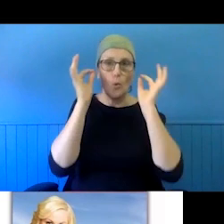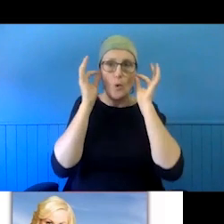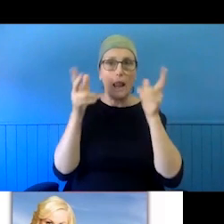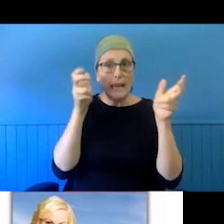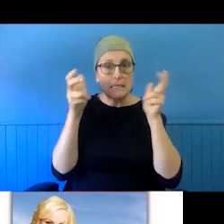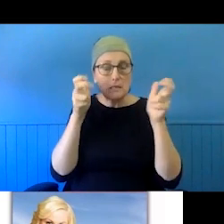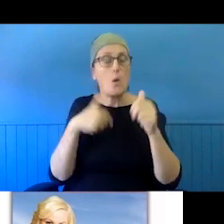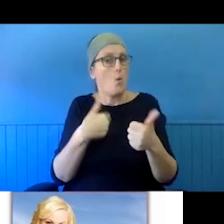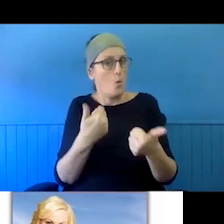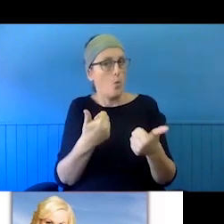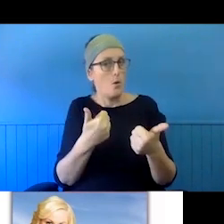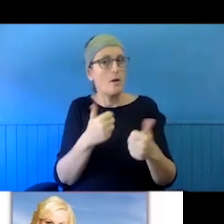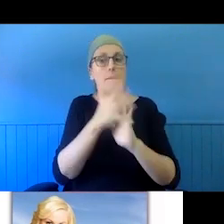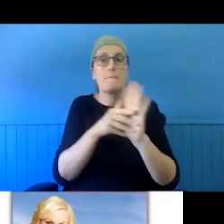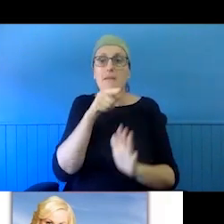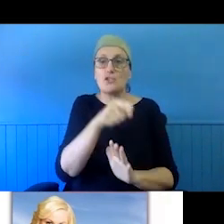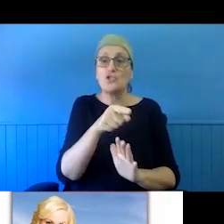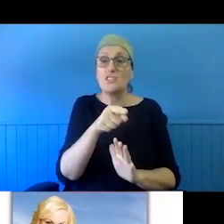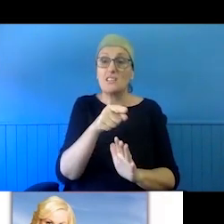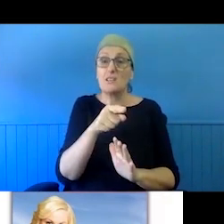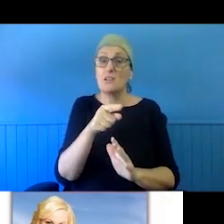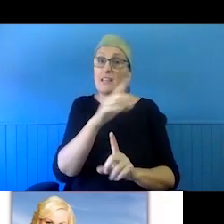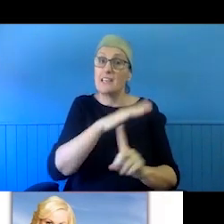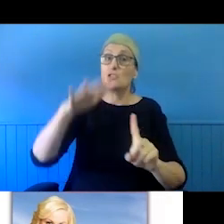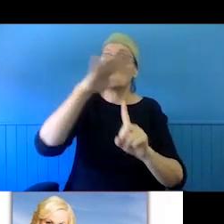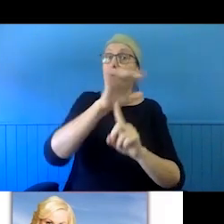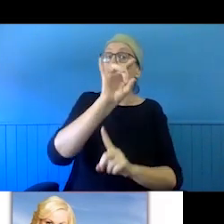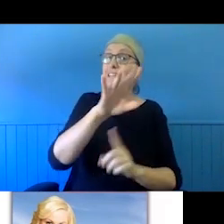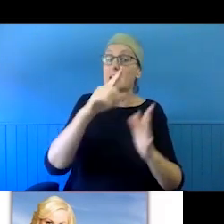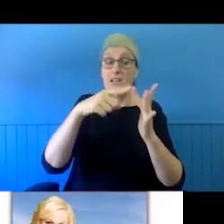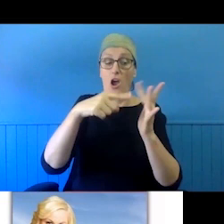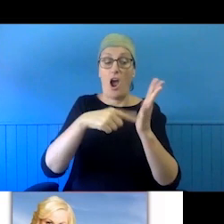the top 10 of iTunes in Australia within what's now Apple Podcasts.